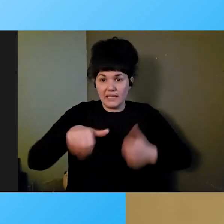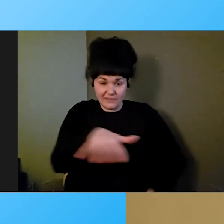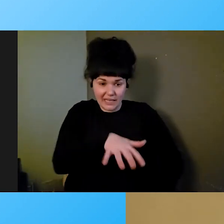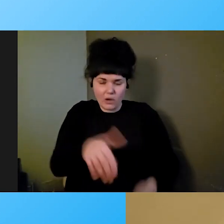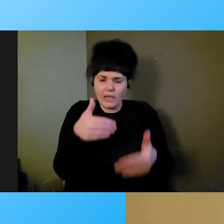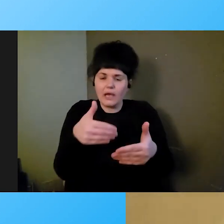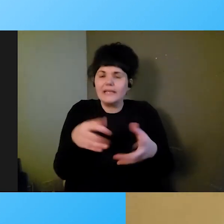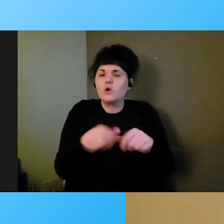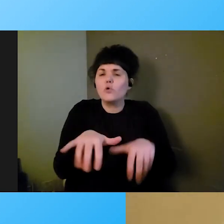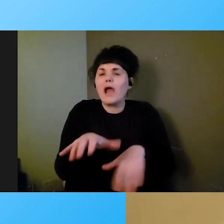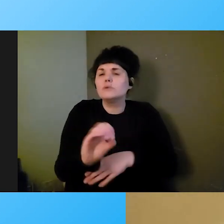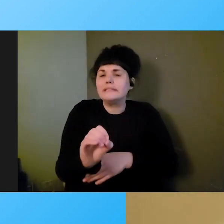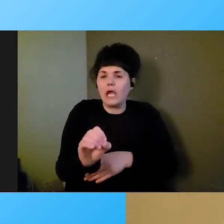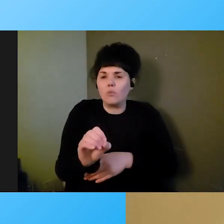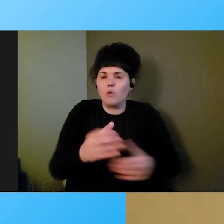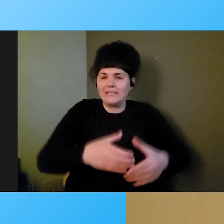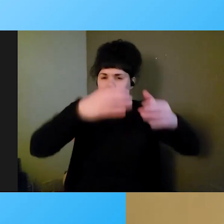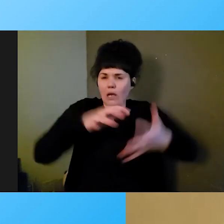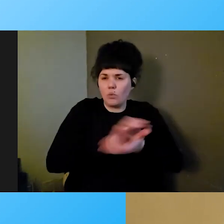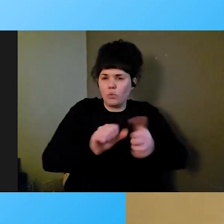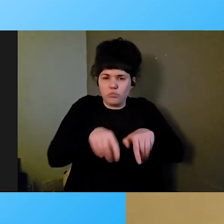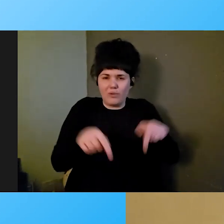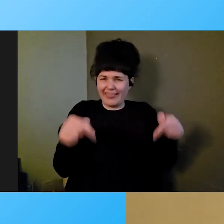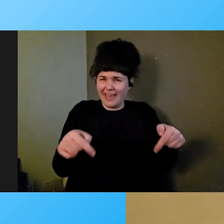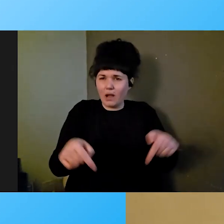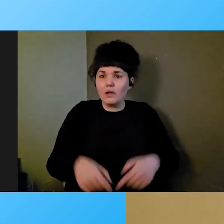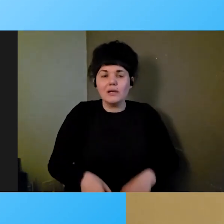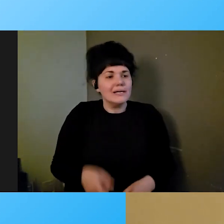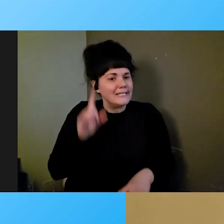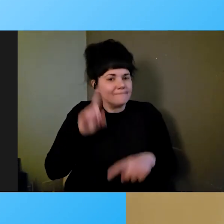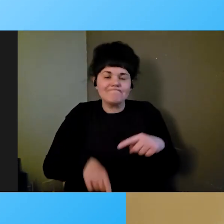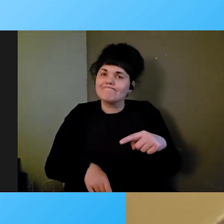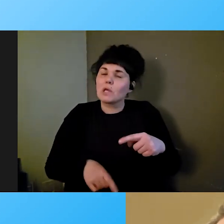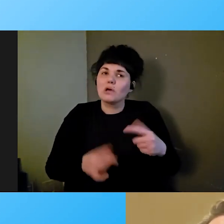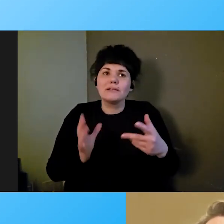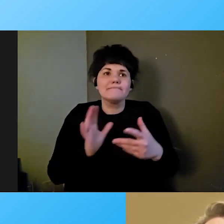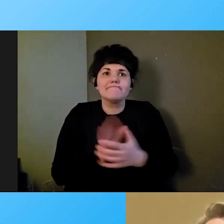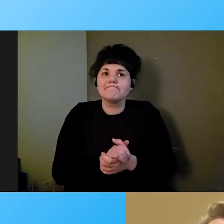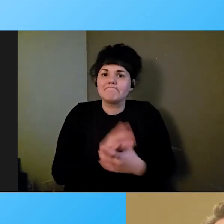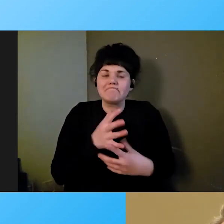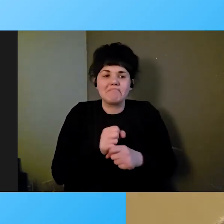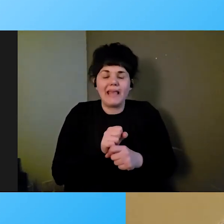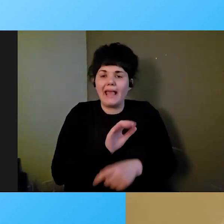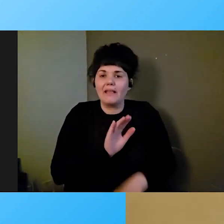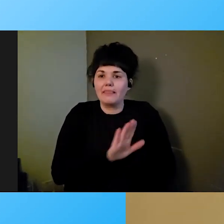were unable to get their usual